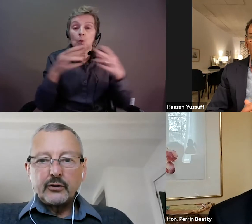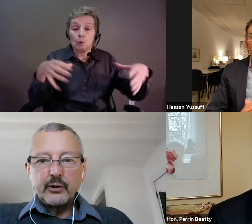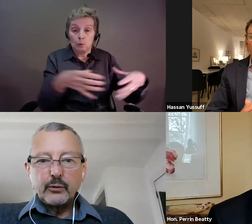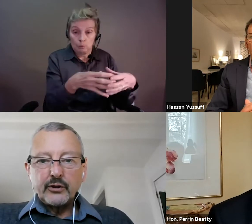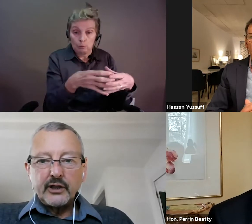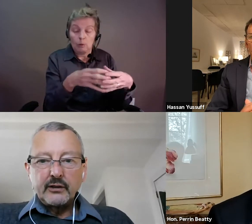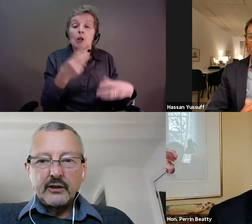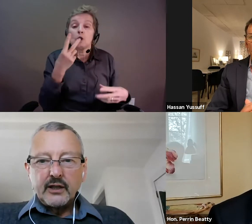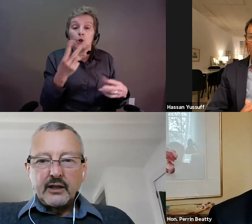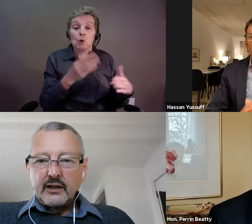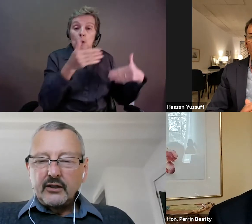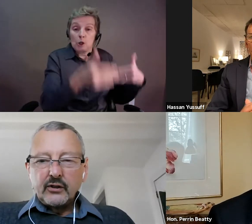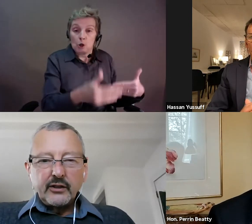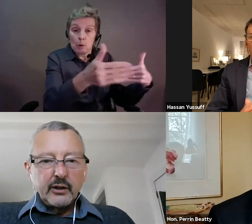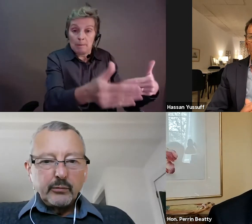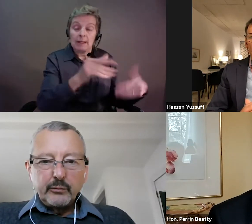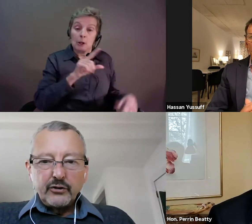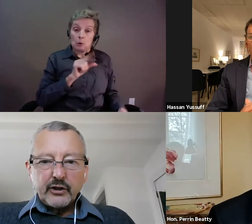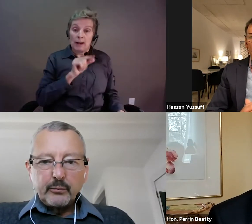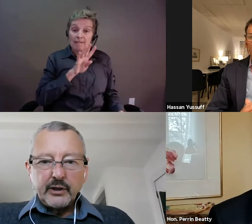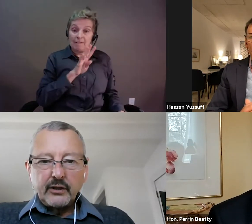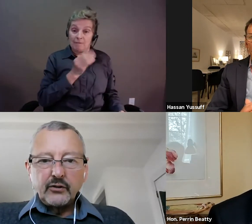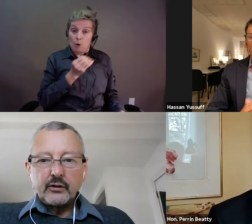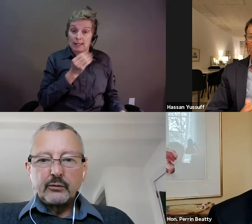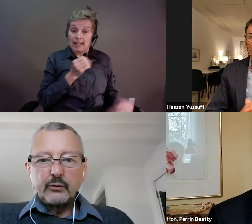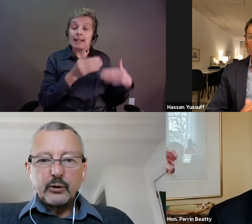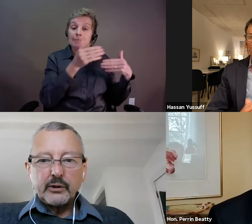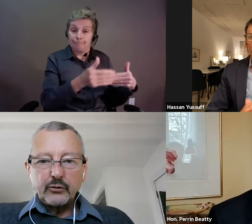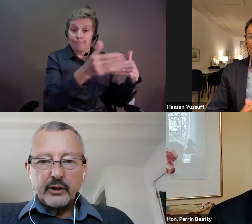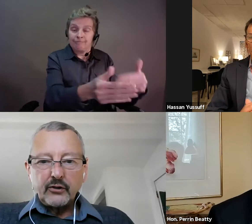in 2014. He's led a number of major campaigns around workplace rights